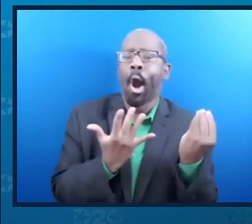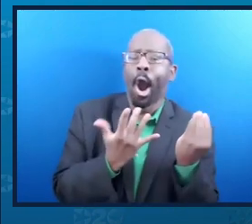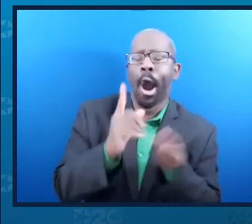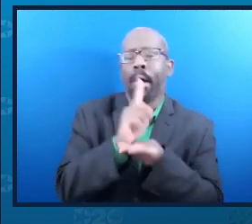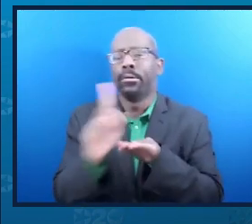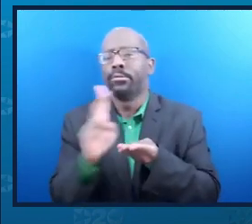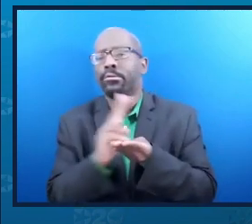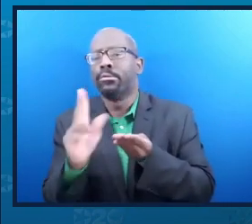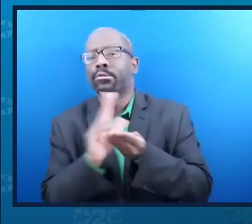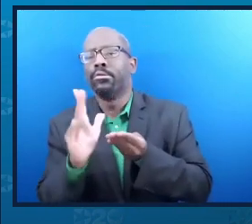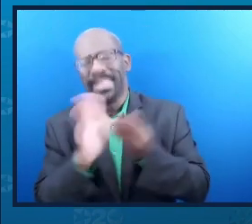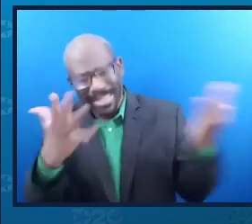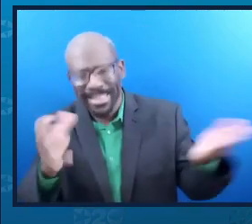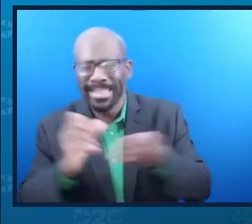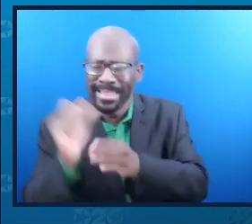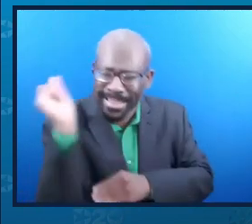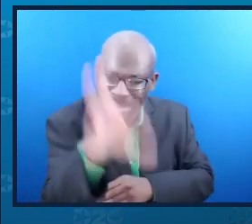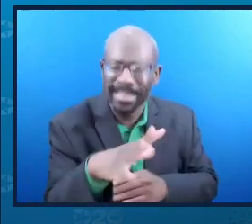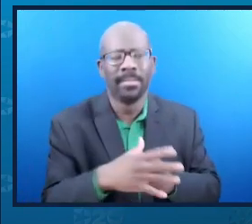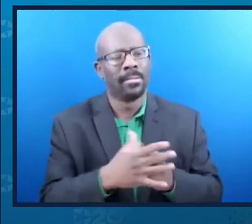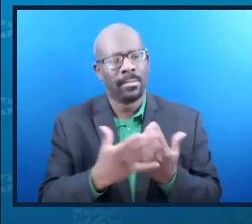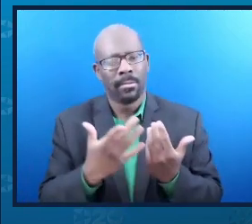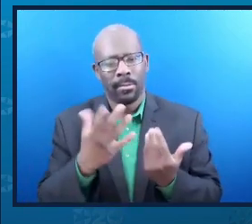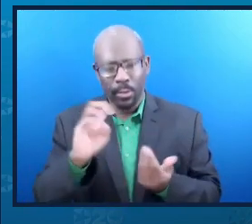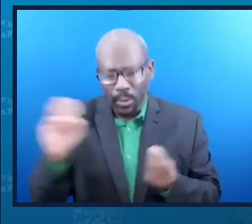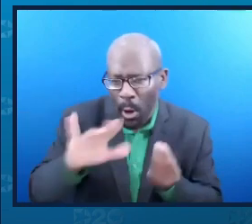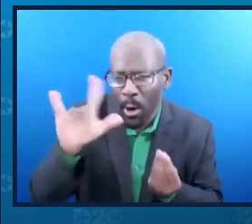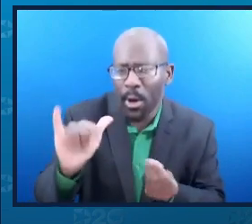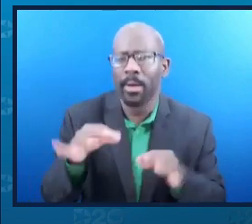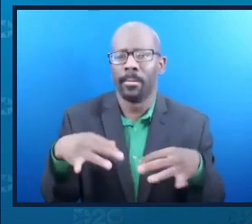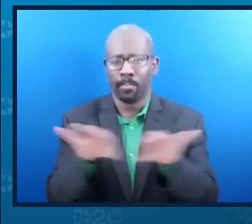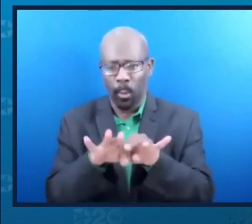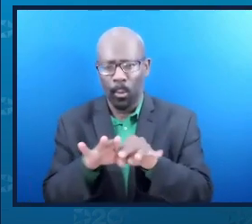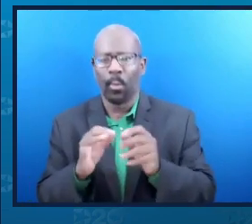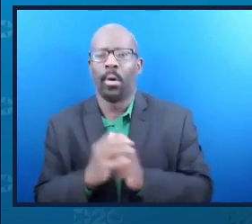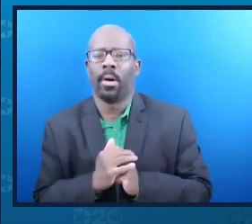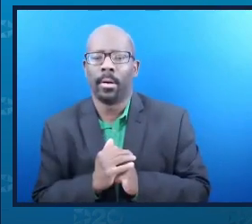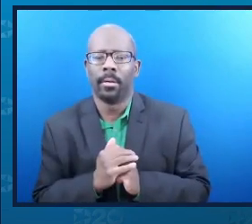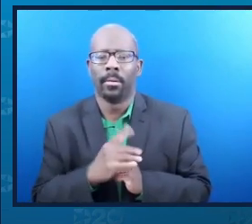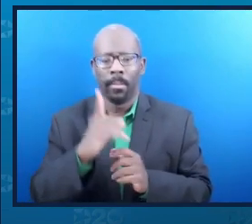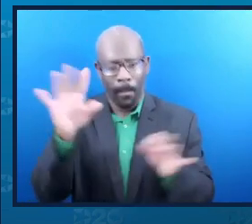WE HAVE A LOT TO DO TO GET JOE BIDEN AND KAMALA HARRIS ELECTED.